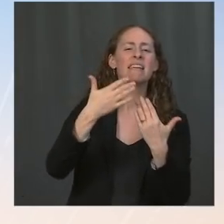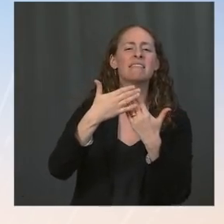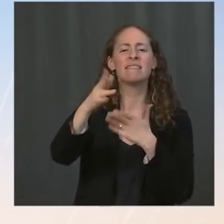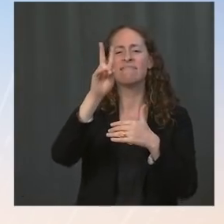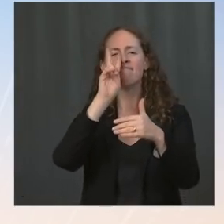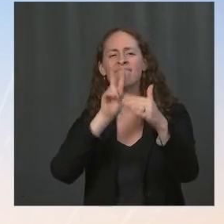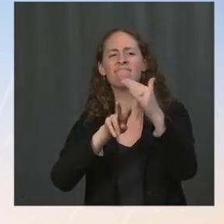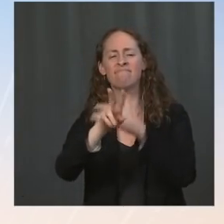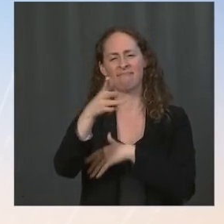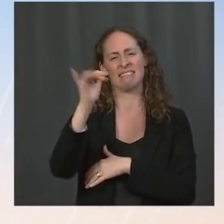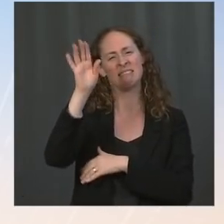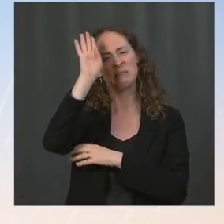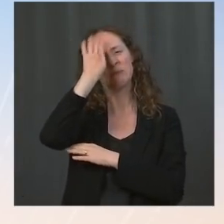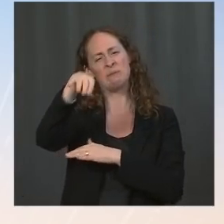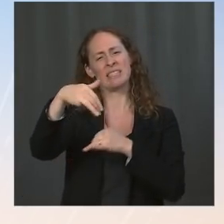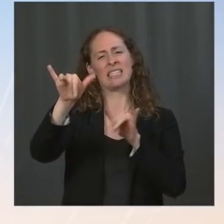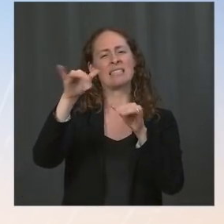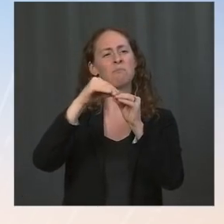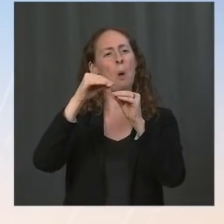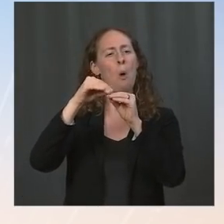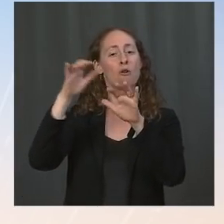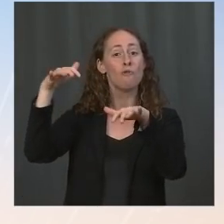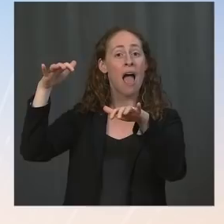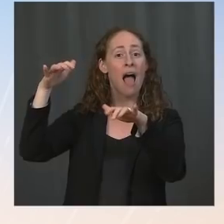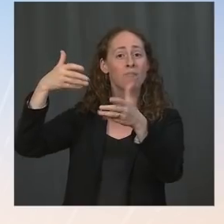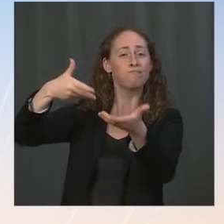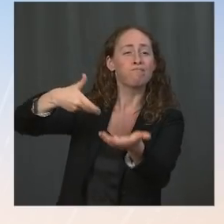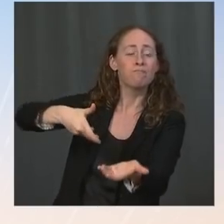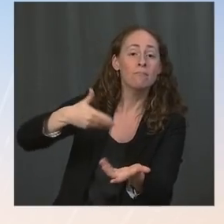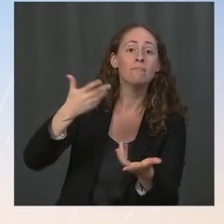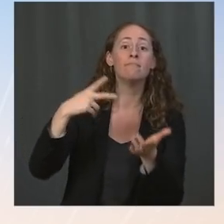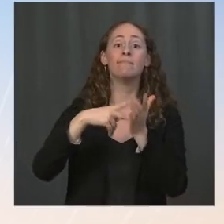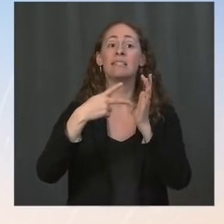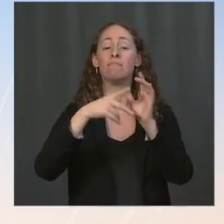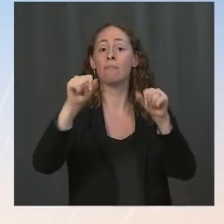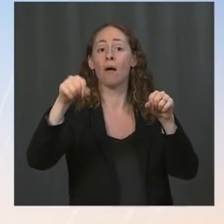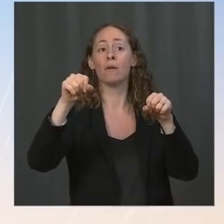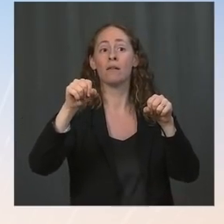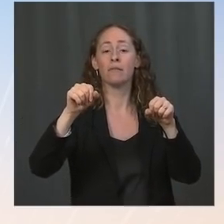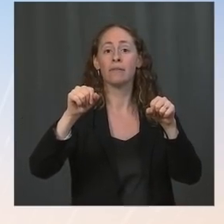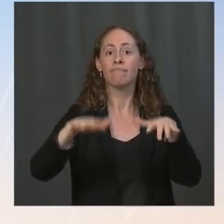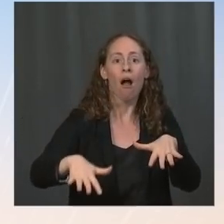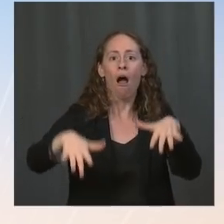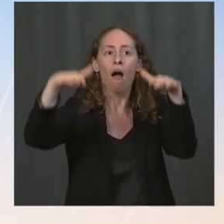life-threatening flash and urban flooding, and tornadoes remain a threat. Finally, our Secretary